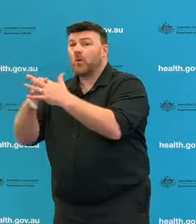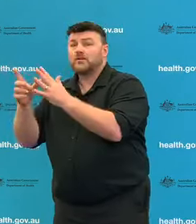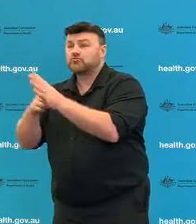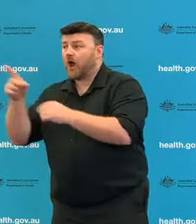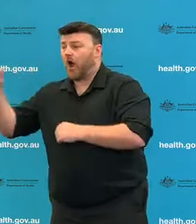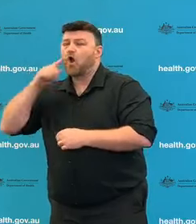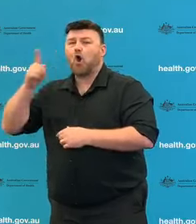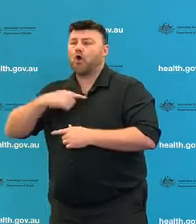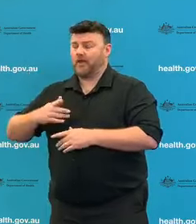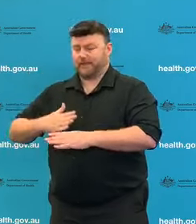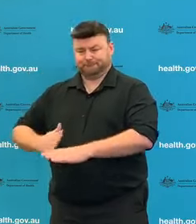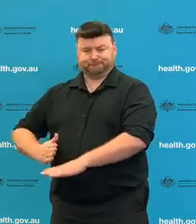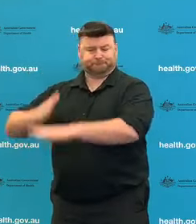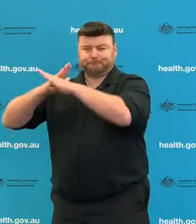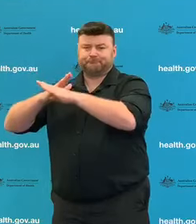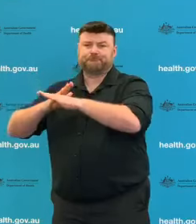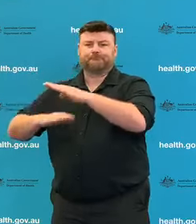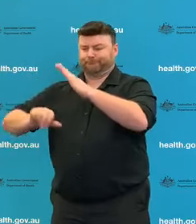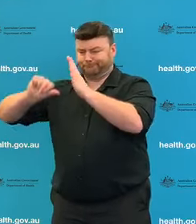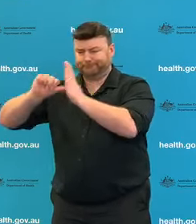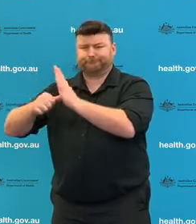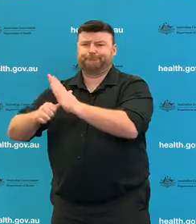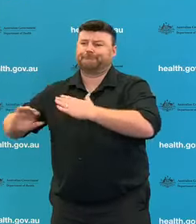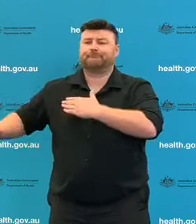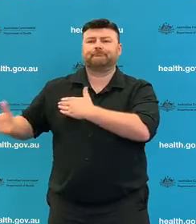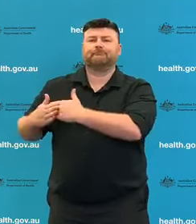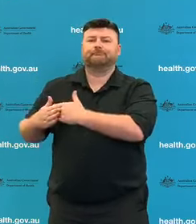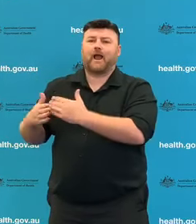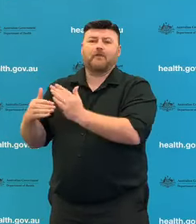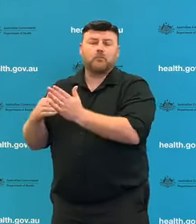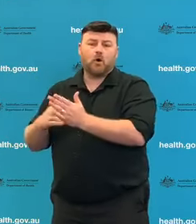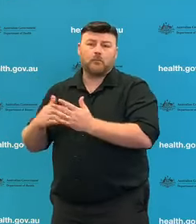border closure at this point in time or it may reflect how a national